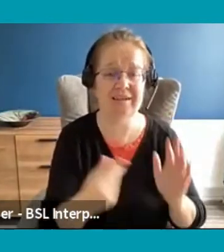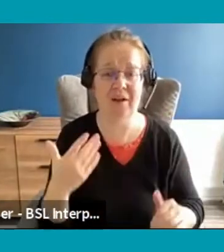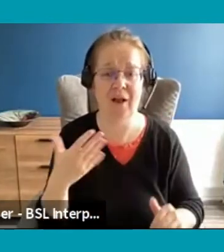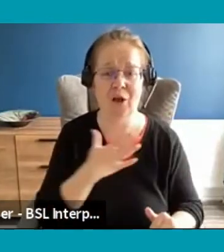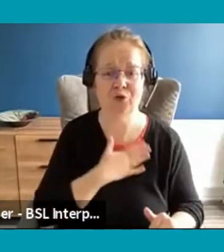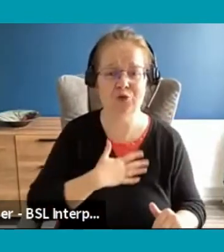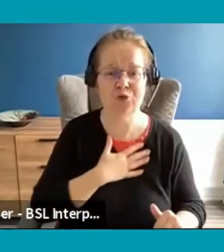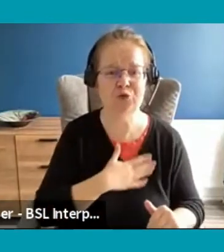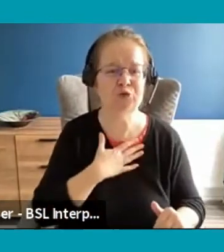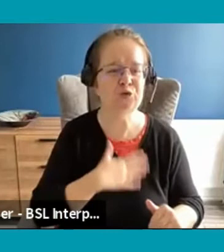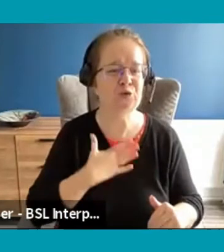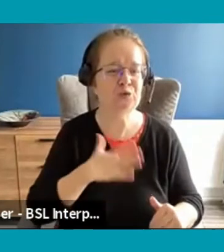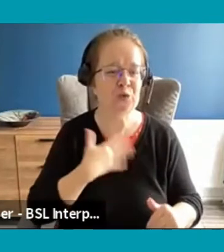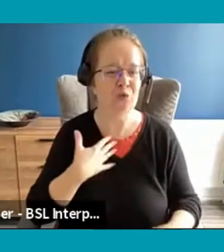putting you under the spot there.